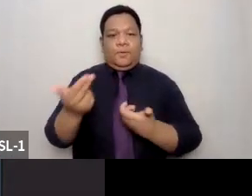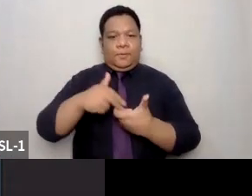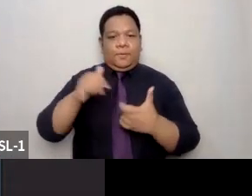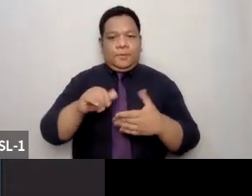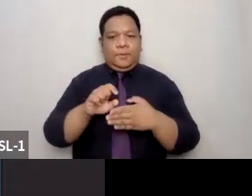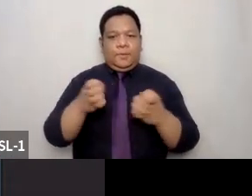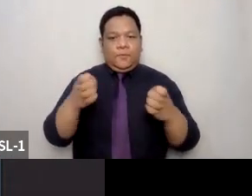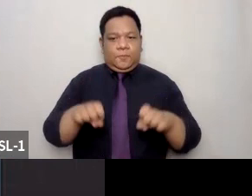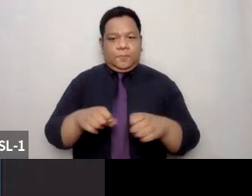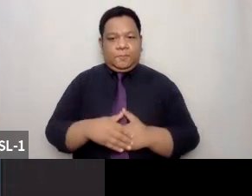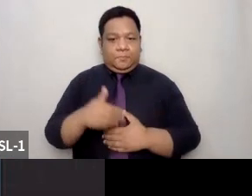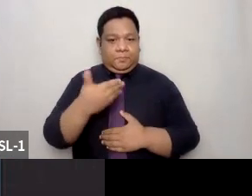Go Des take it away.